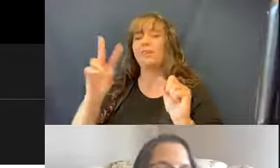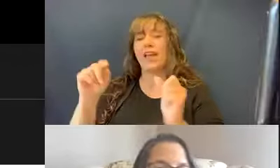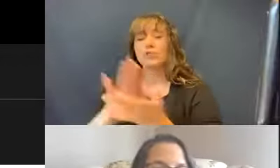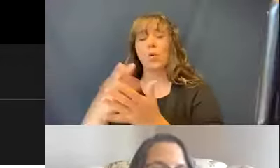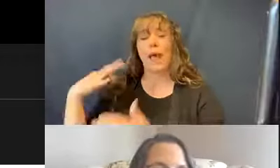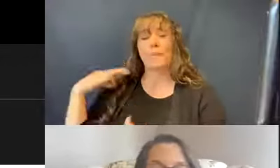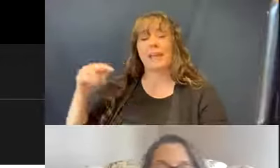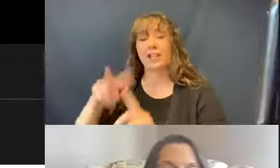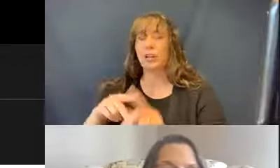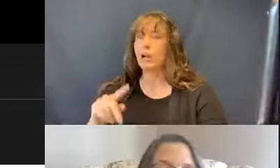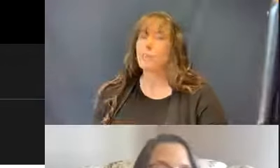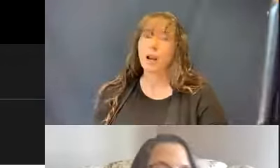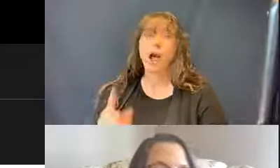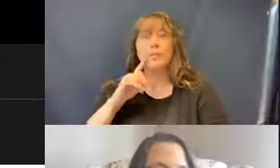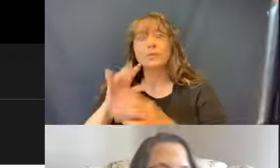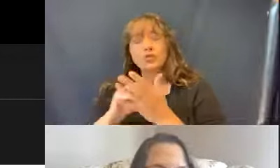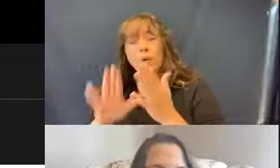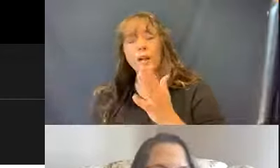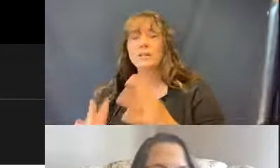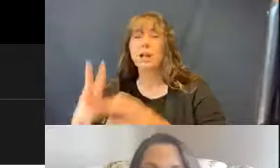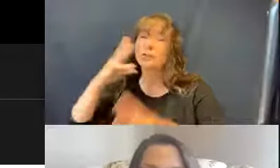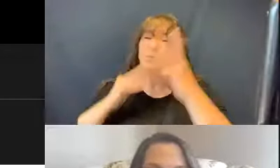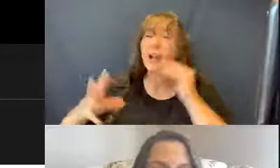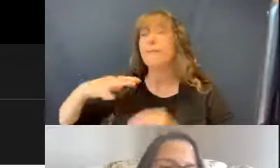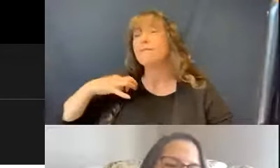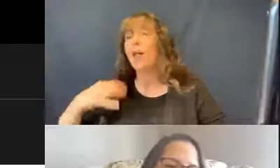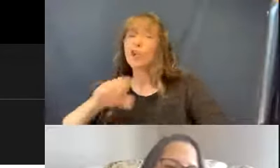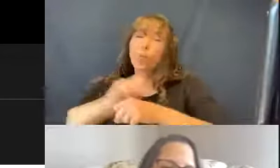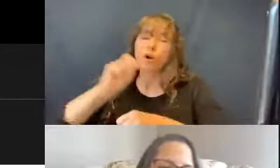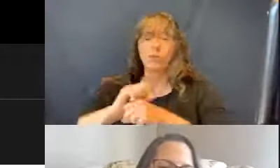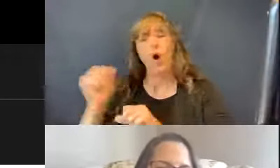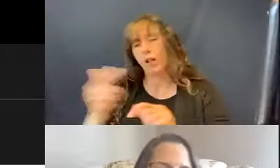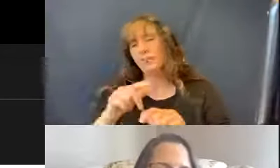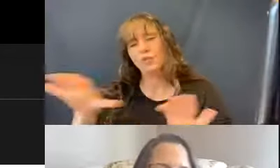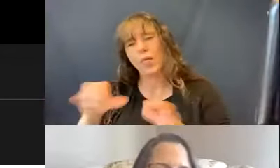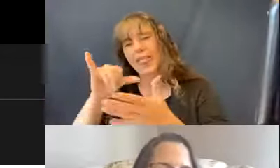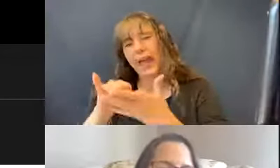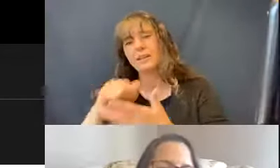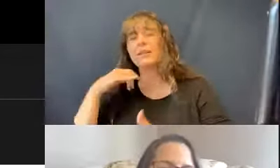and getting all that experience volunteering working as we all do becoming veterinary students,